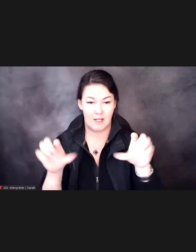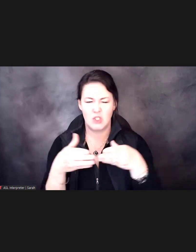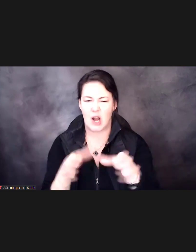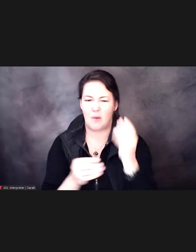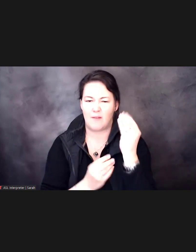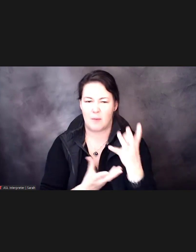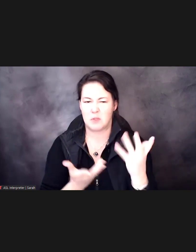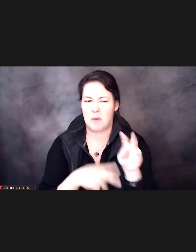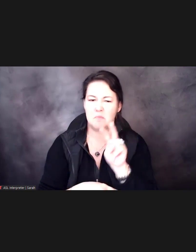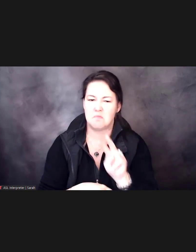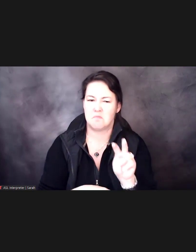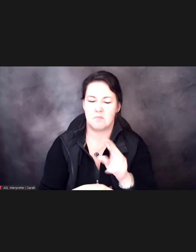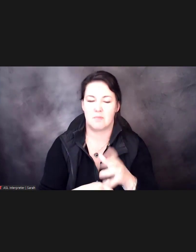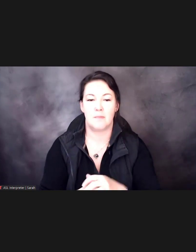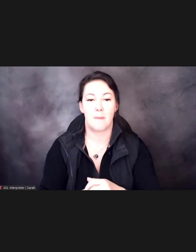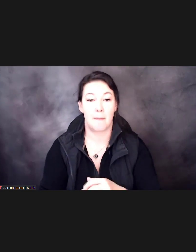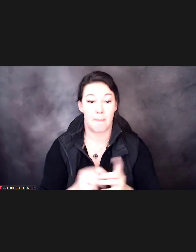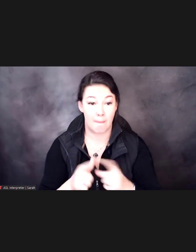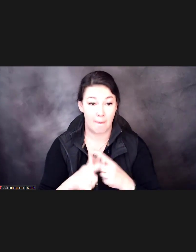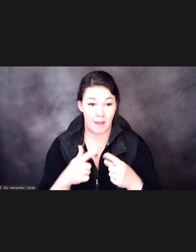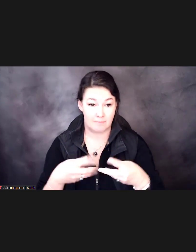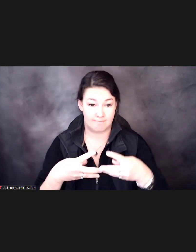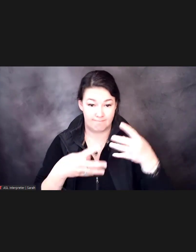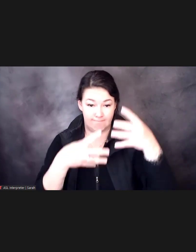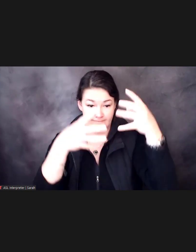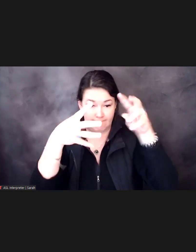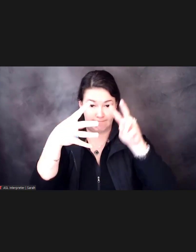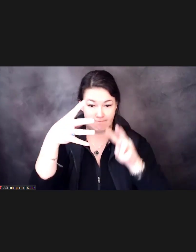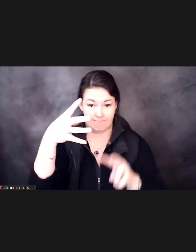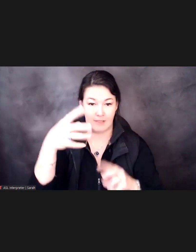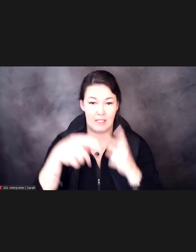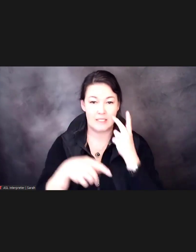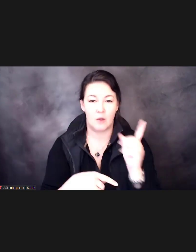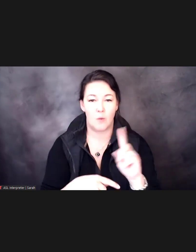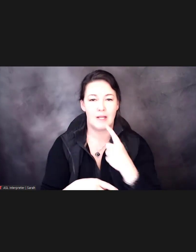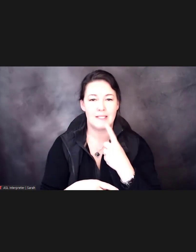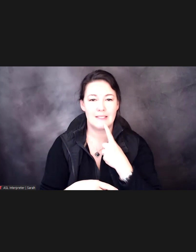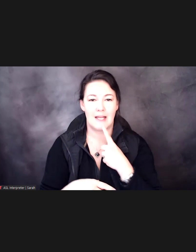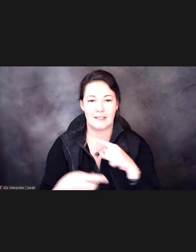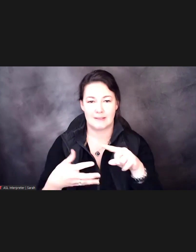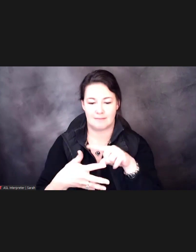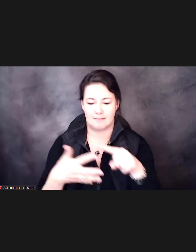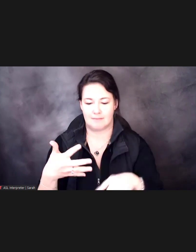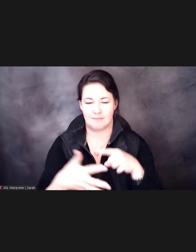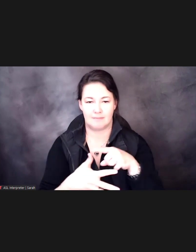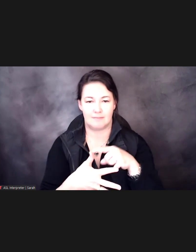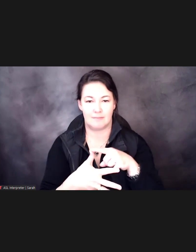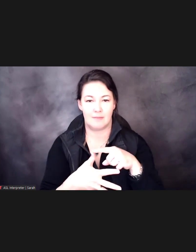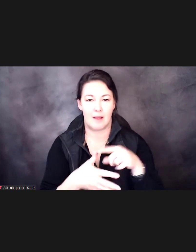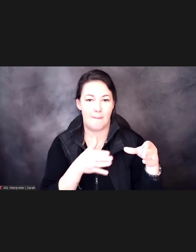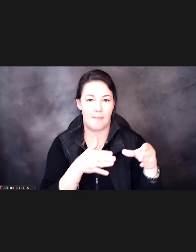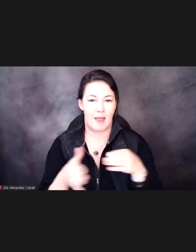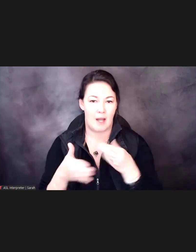That top portion is general information that you might want to look at and, then, you'll go down to where you see planning resources.